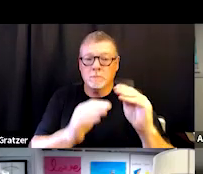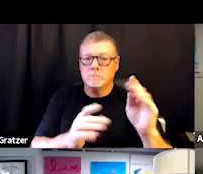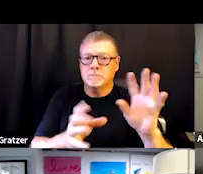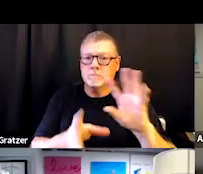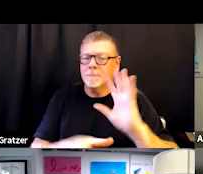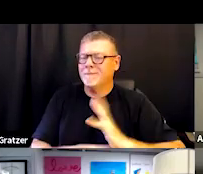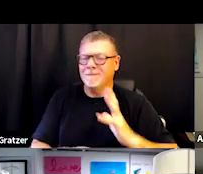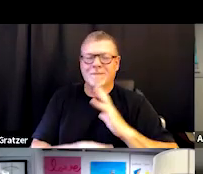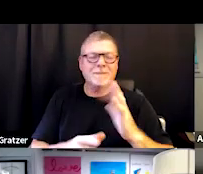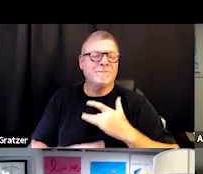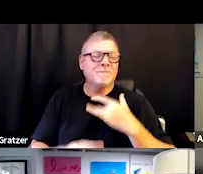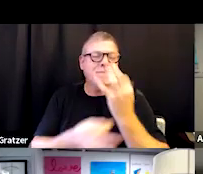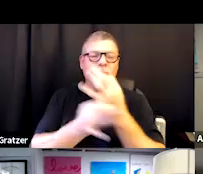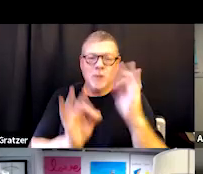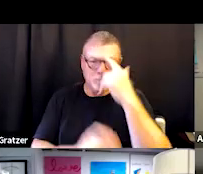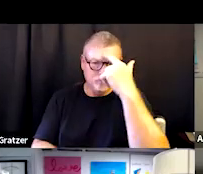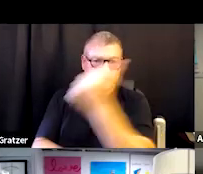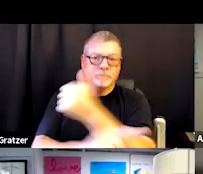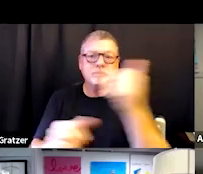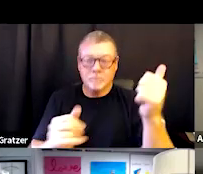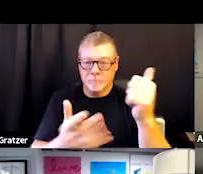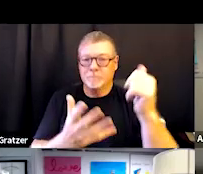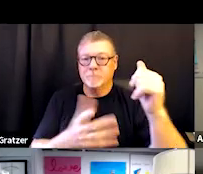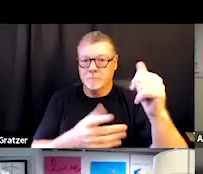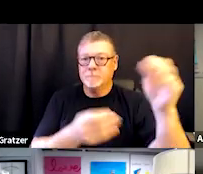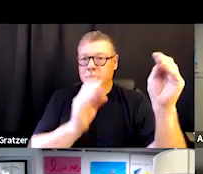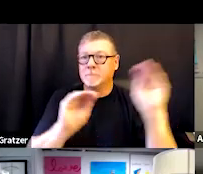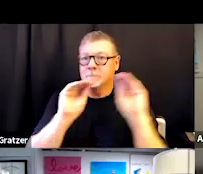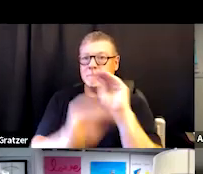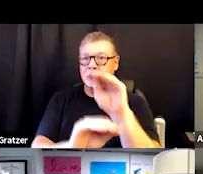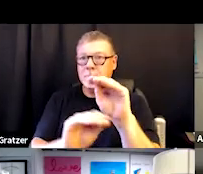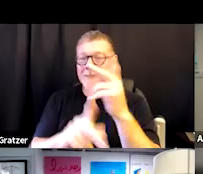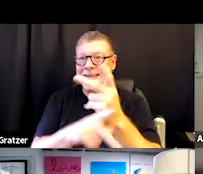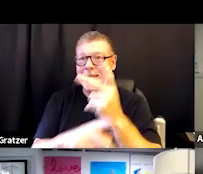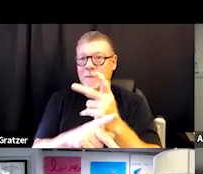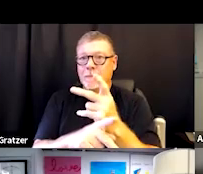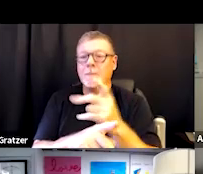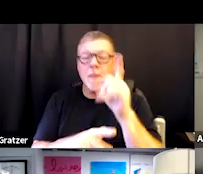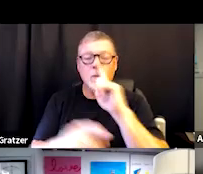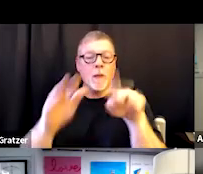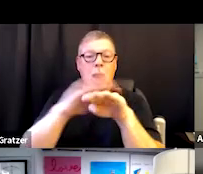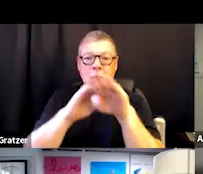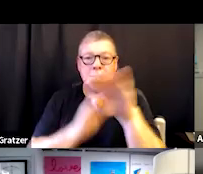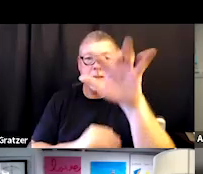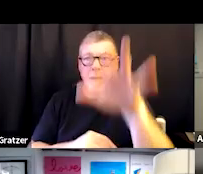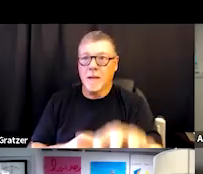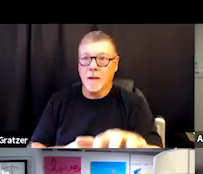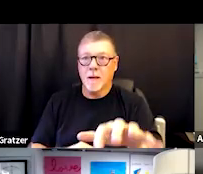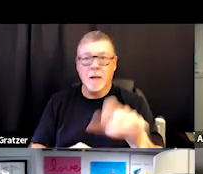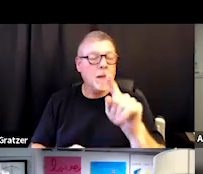feel free to save that playlist to keep it, you'll be able to access those there. We aren't gonna remove them.